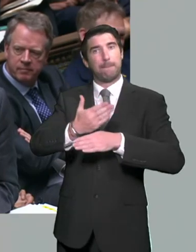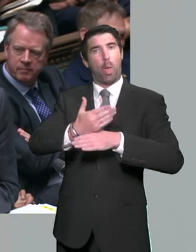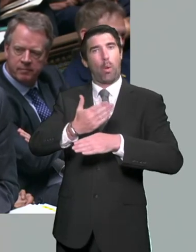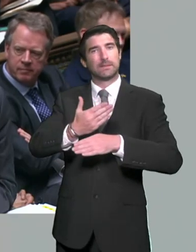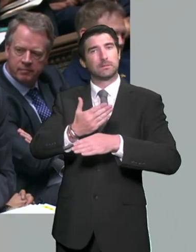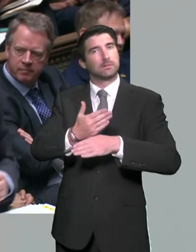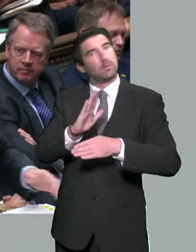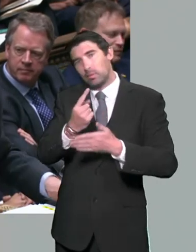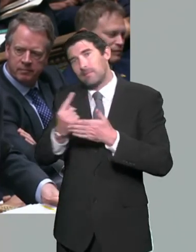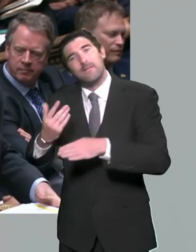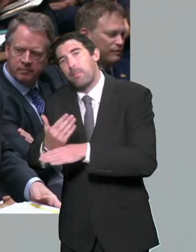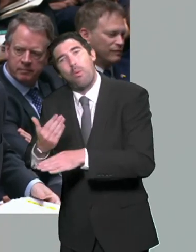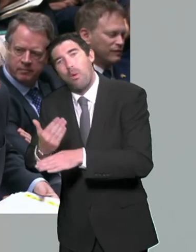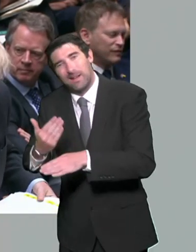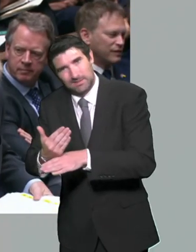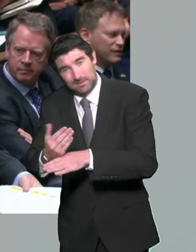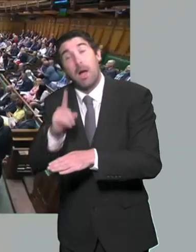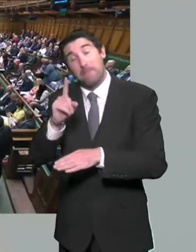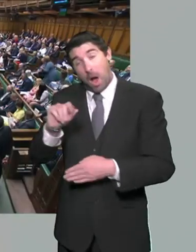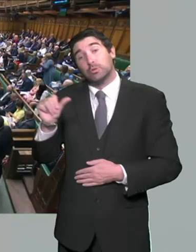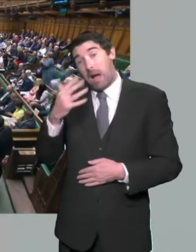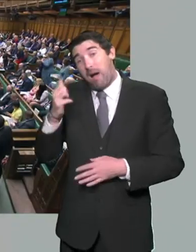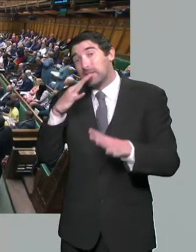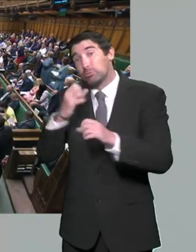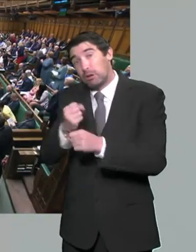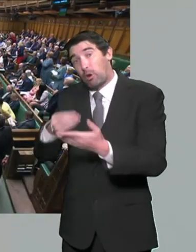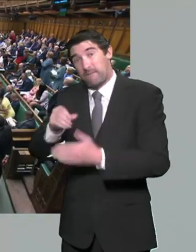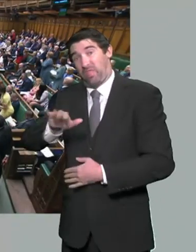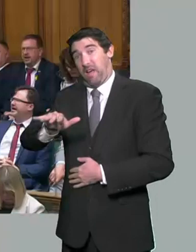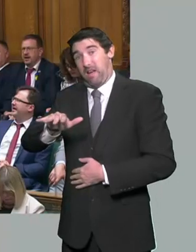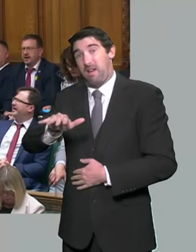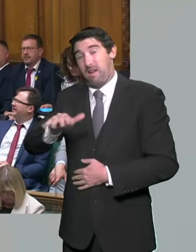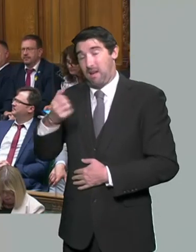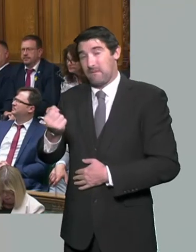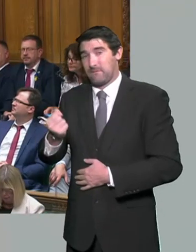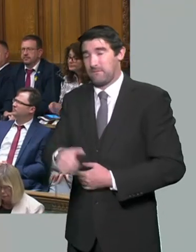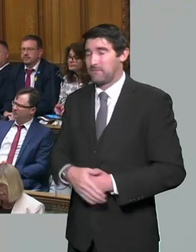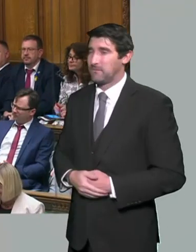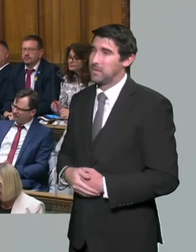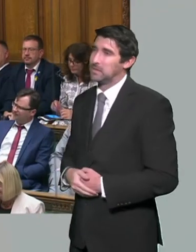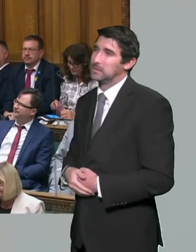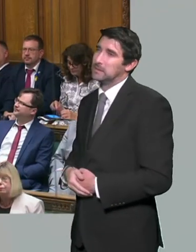for self-employed adopters as well. Kerry McCarthy (Bristol East) (Lab) Q9.